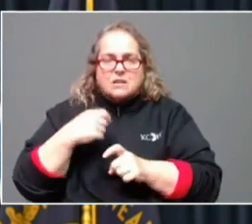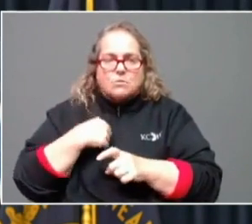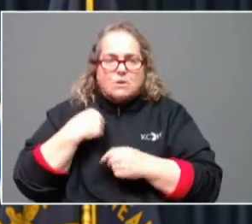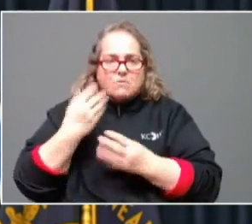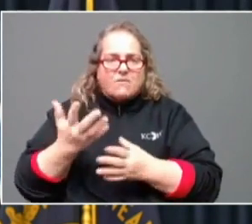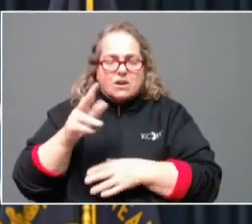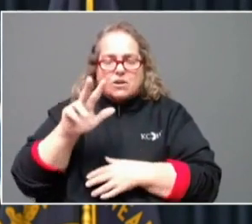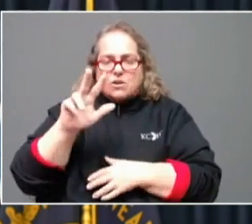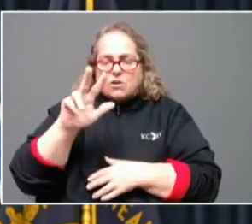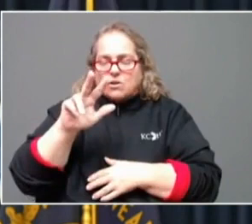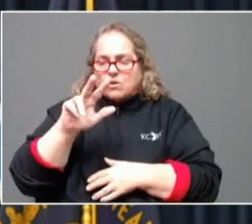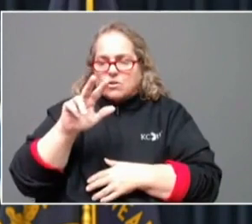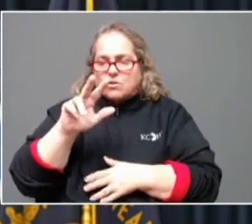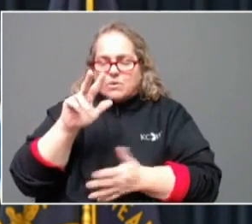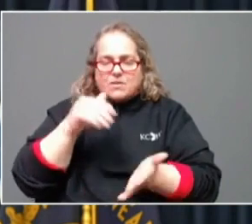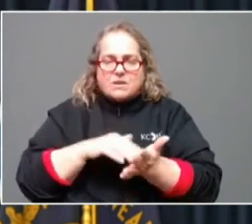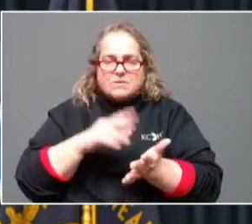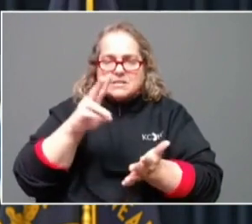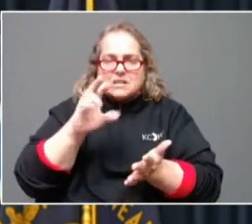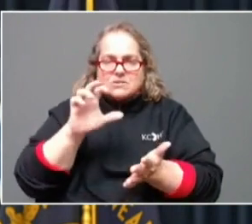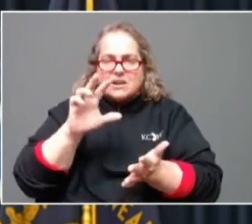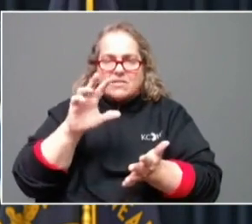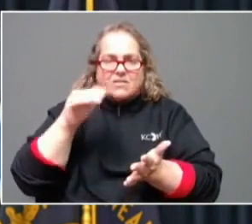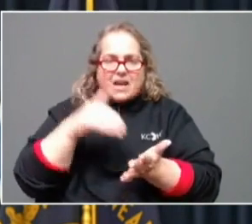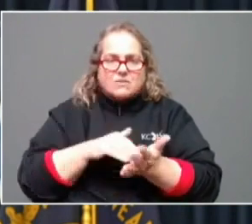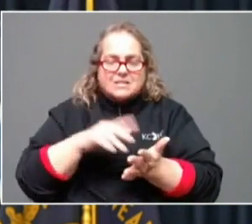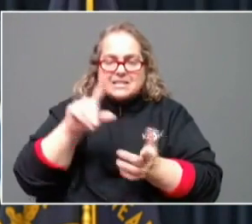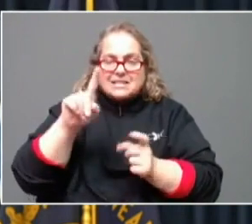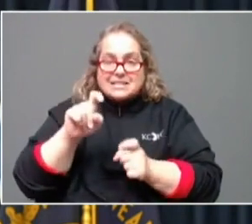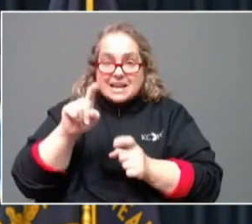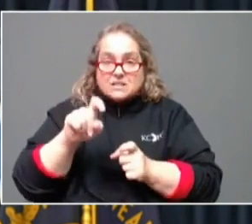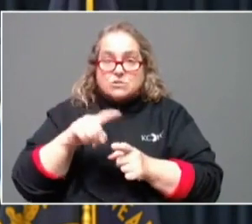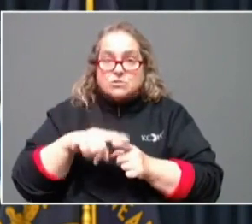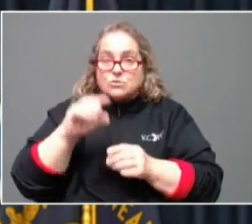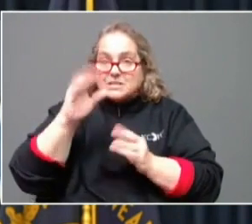the school year, two teachers, staff students and household members of the